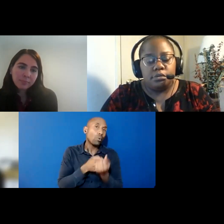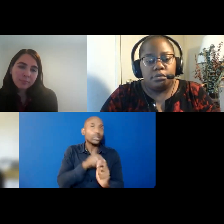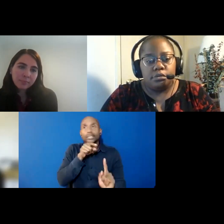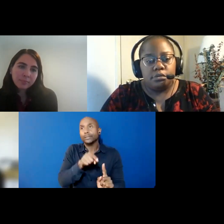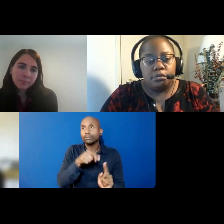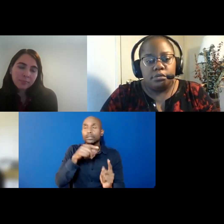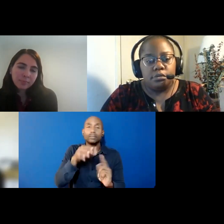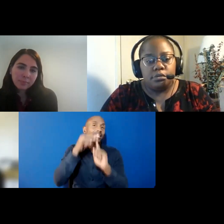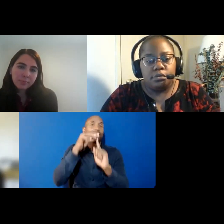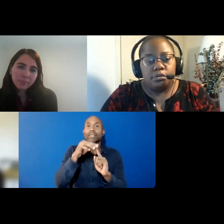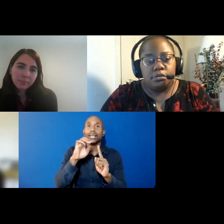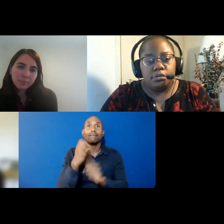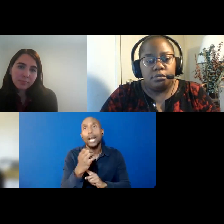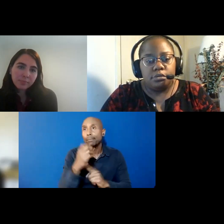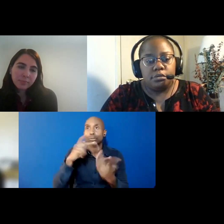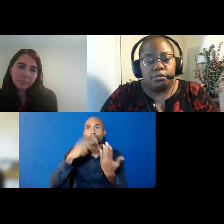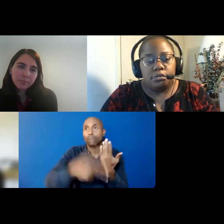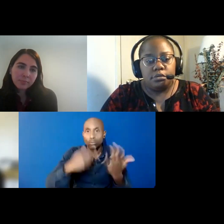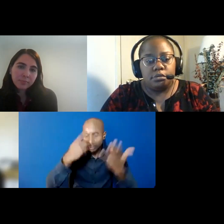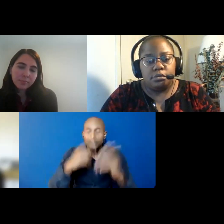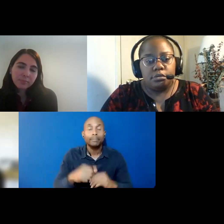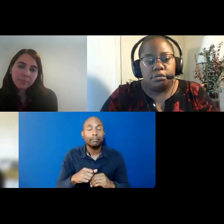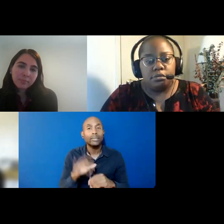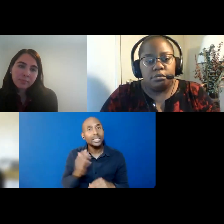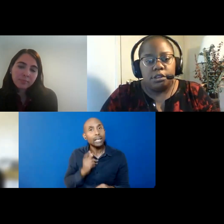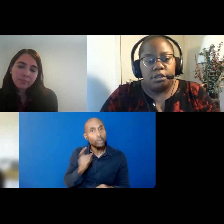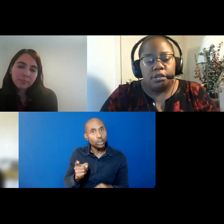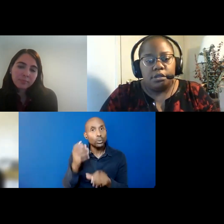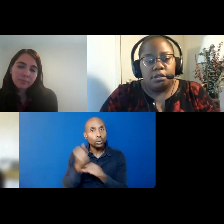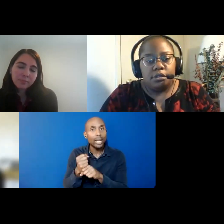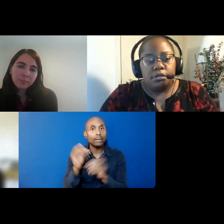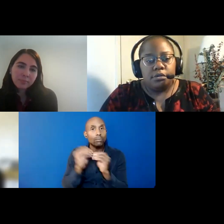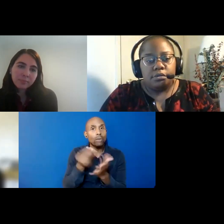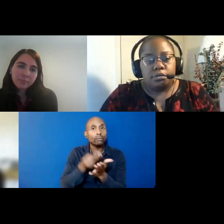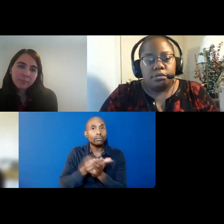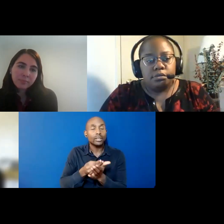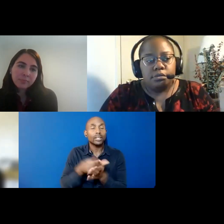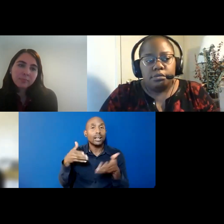It sounds like you were able to get a lot of funding just by having everyone pay an extra couple of bucks.